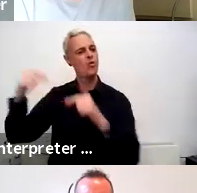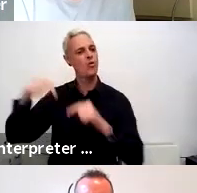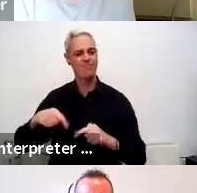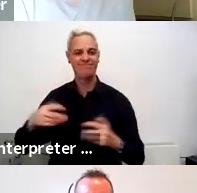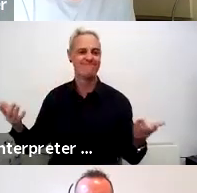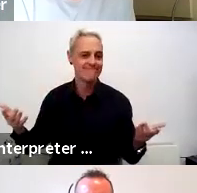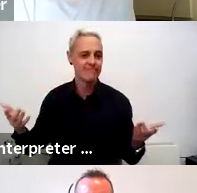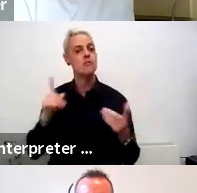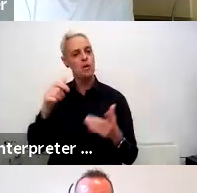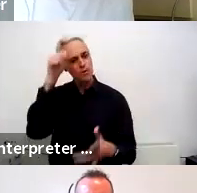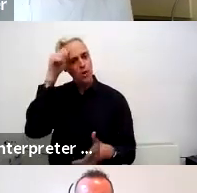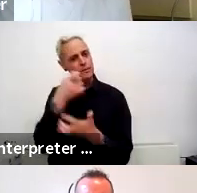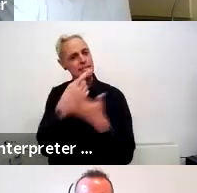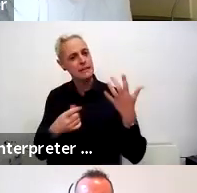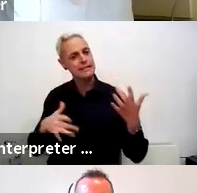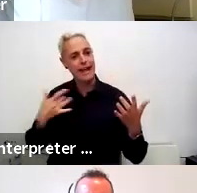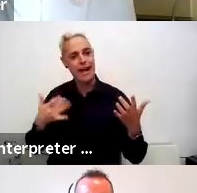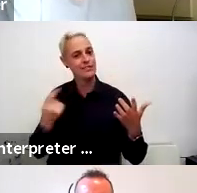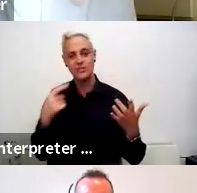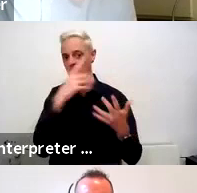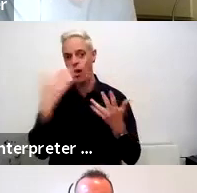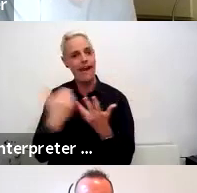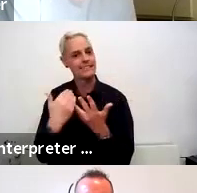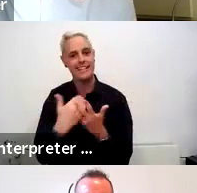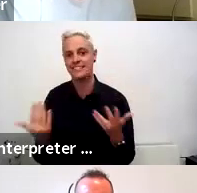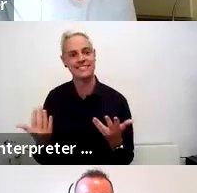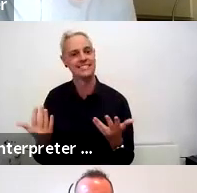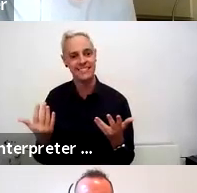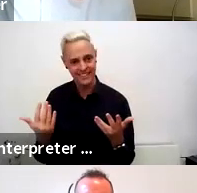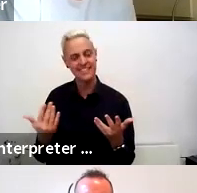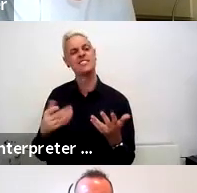your no disability life. And, and then